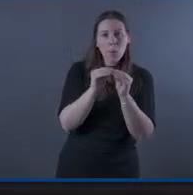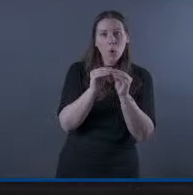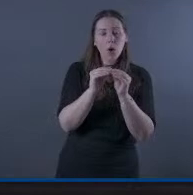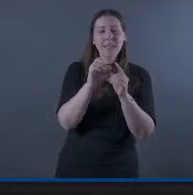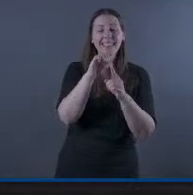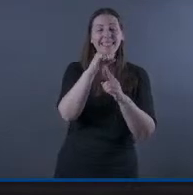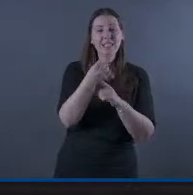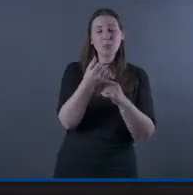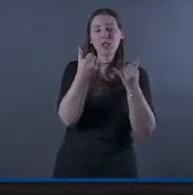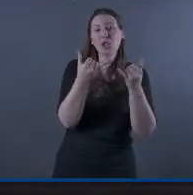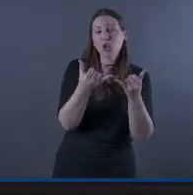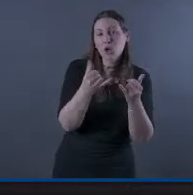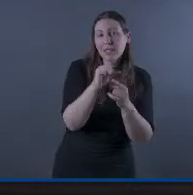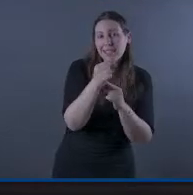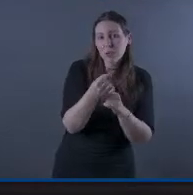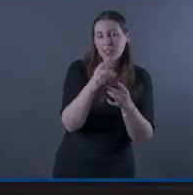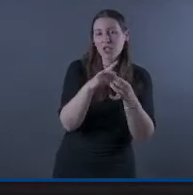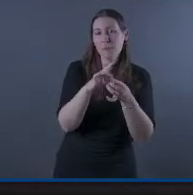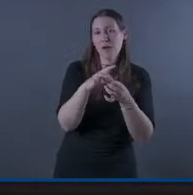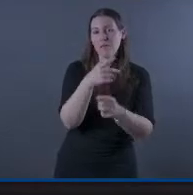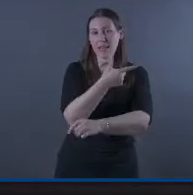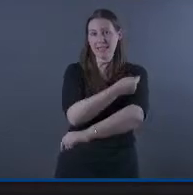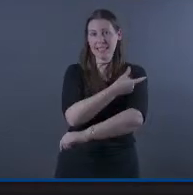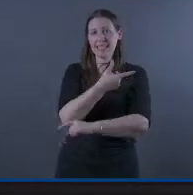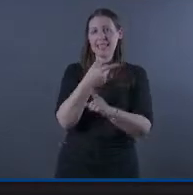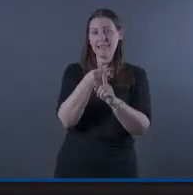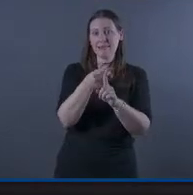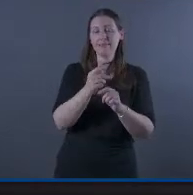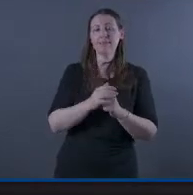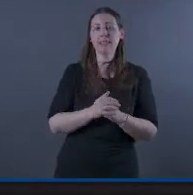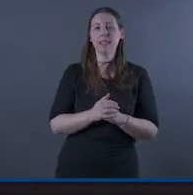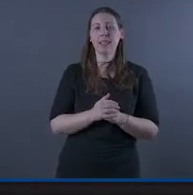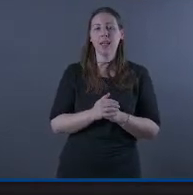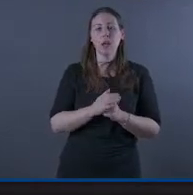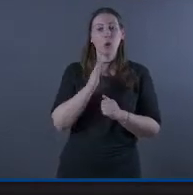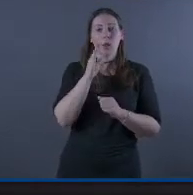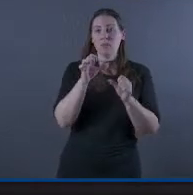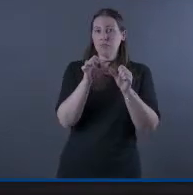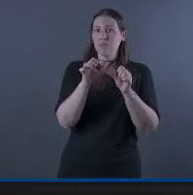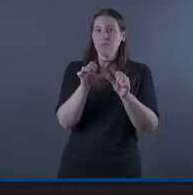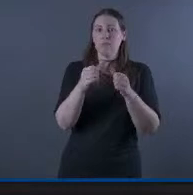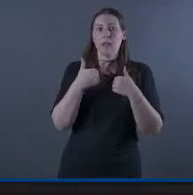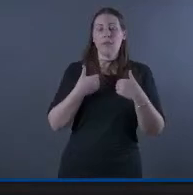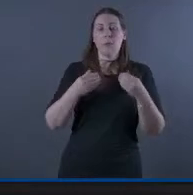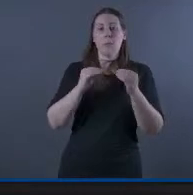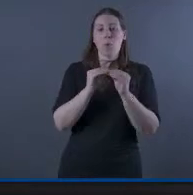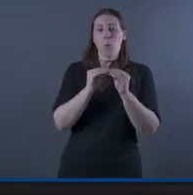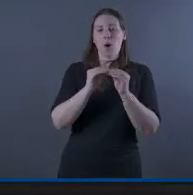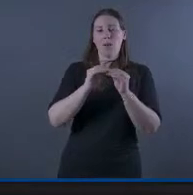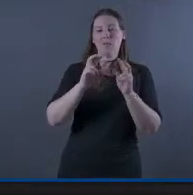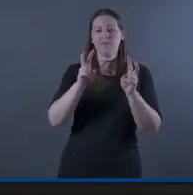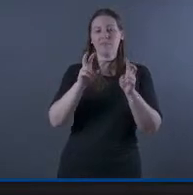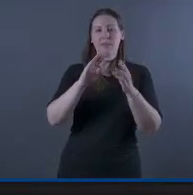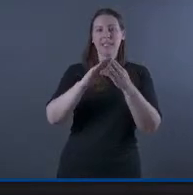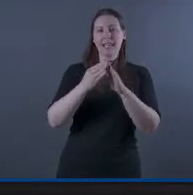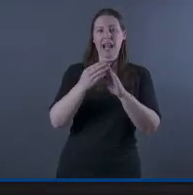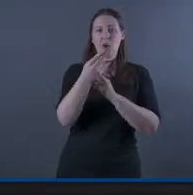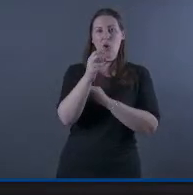Well, we will continue to have more town halls like this and share information. I'm hopeful that next month